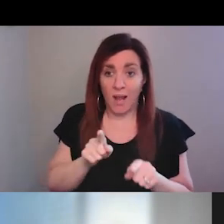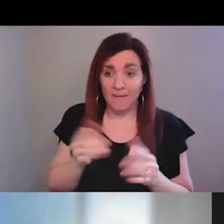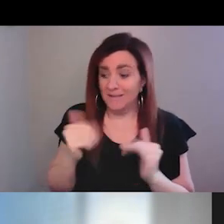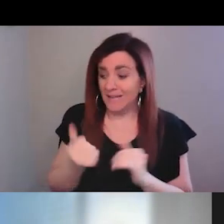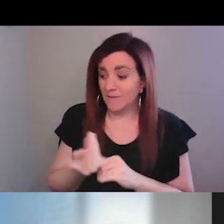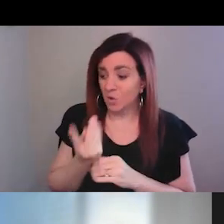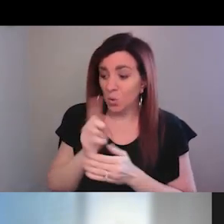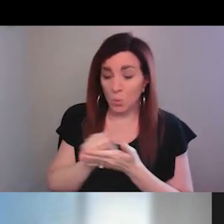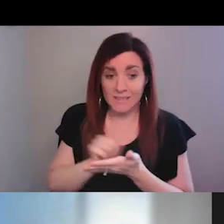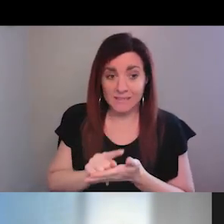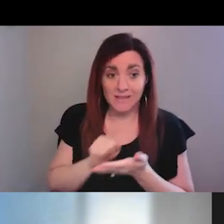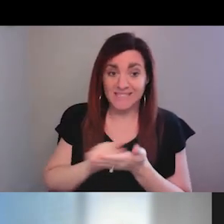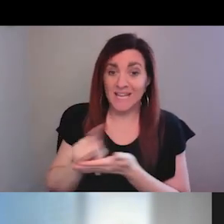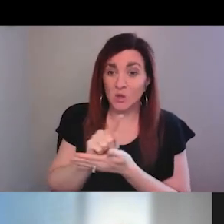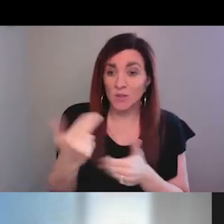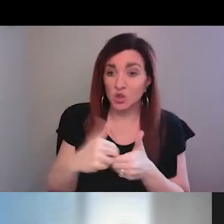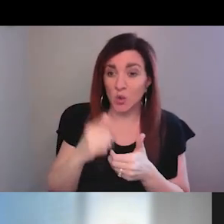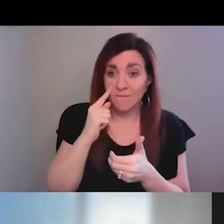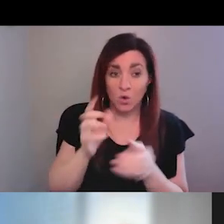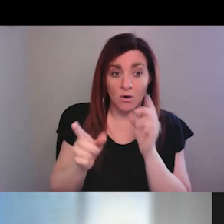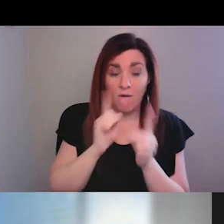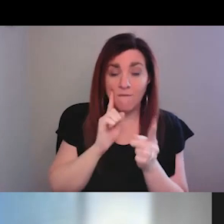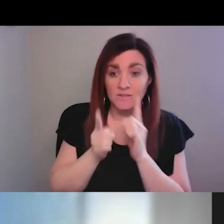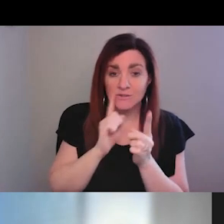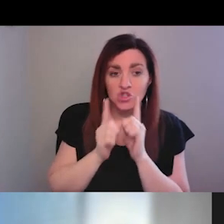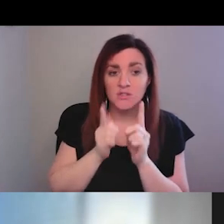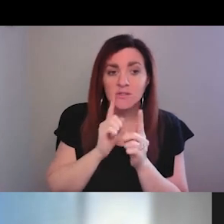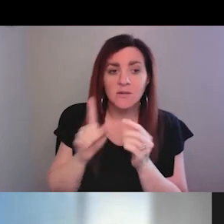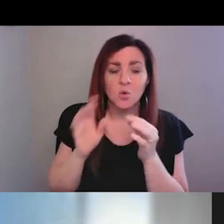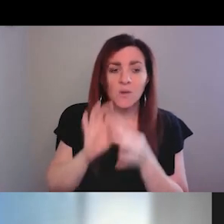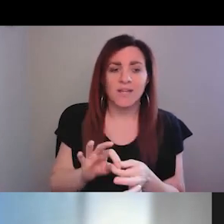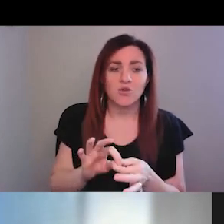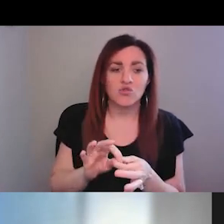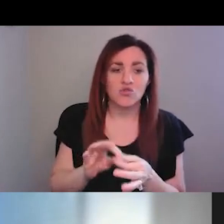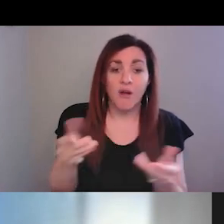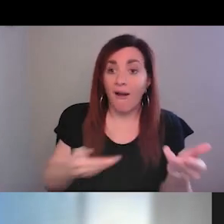IS A CONSIDERATION ABOUT HIRING PEERS WITH A JUSTICE BACKGROUND.